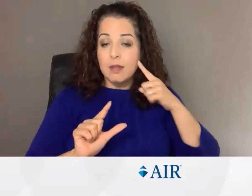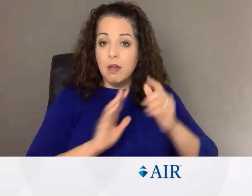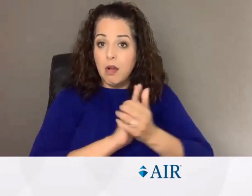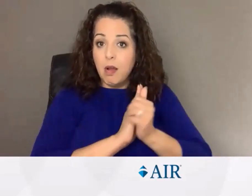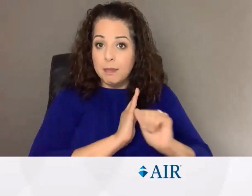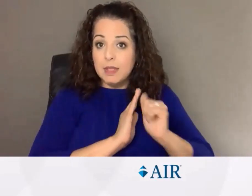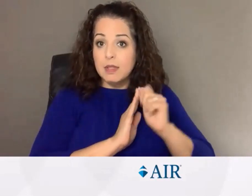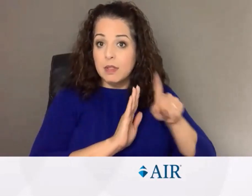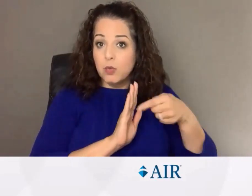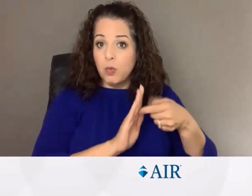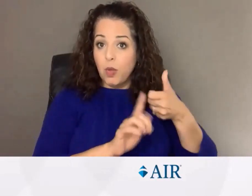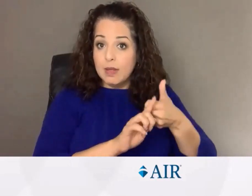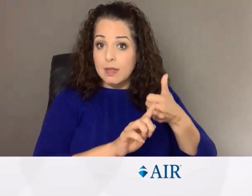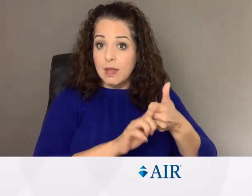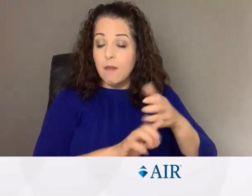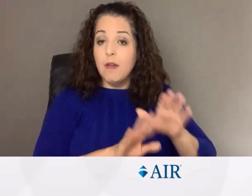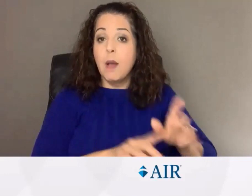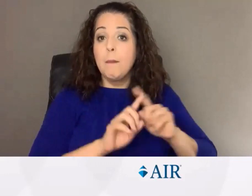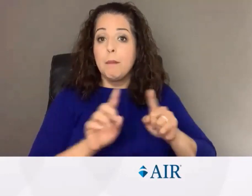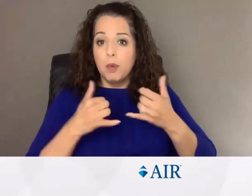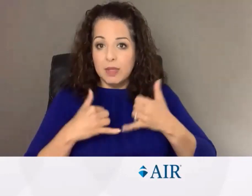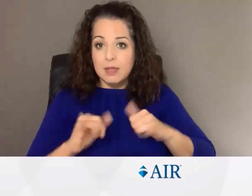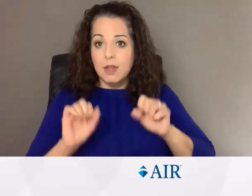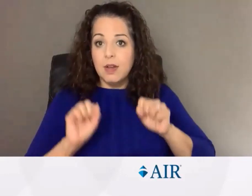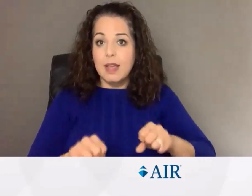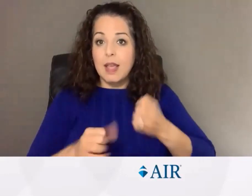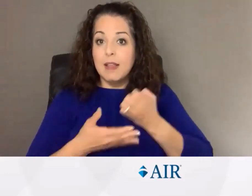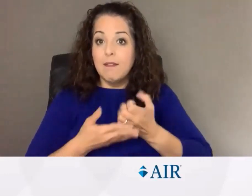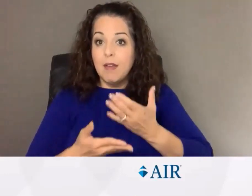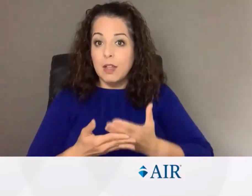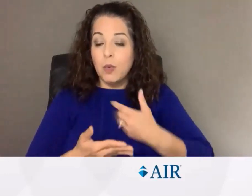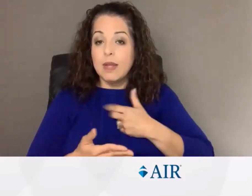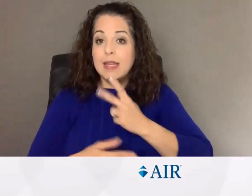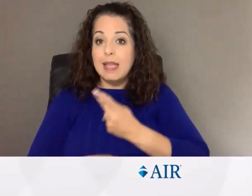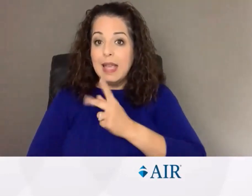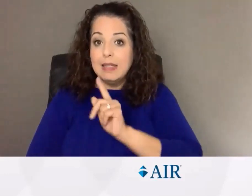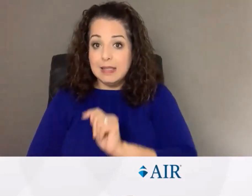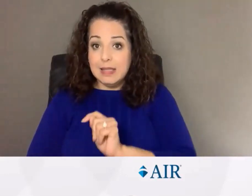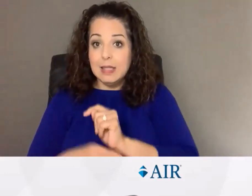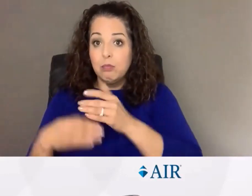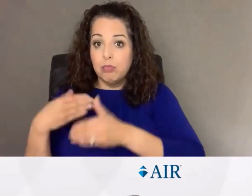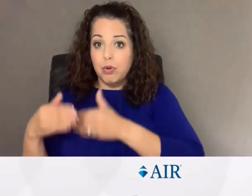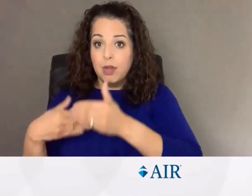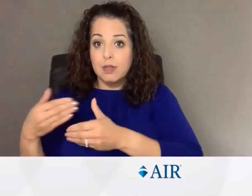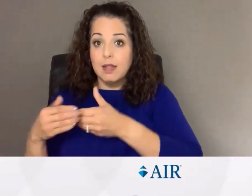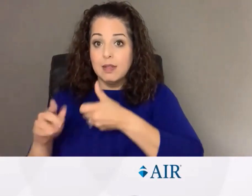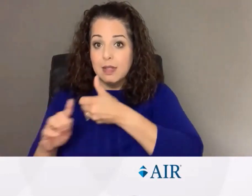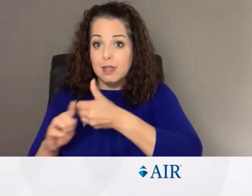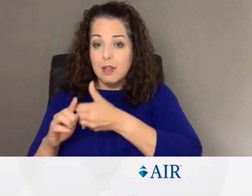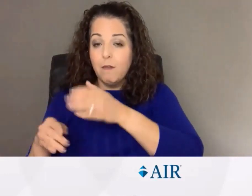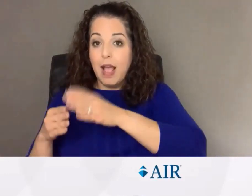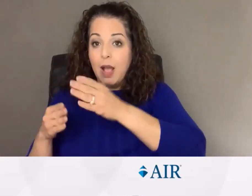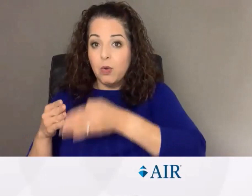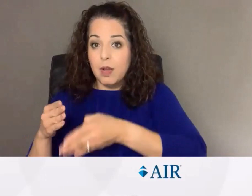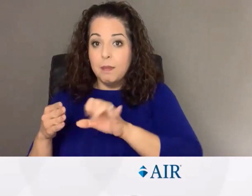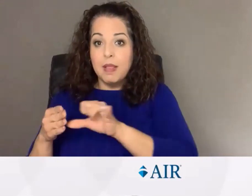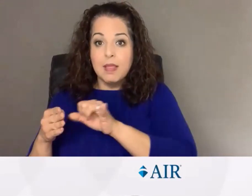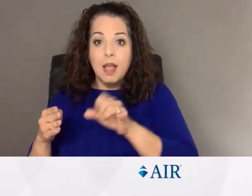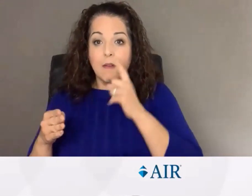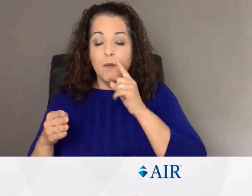But we still can evaluate the KT process outcome itself. And this reflect to what extent the knowledge broker